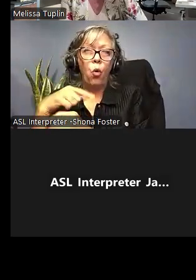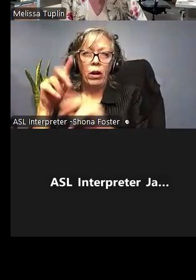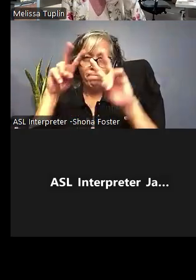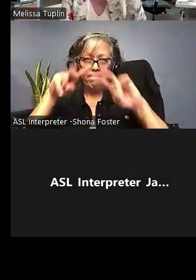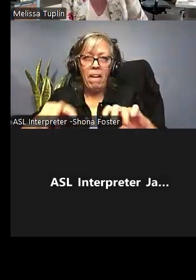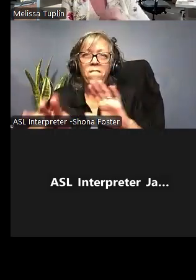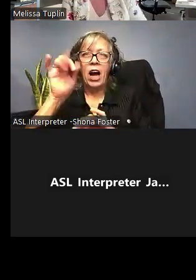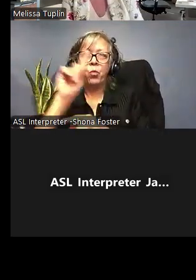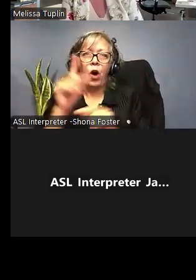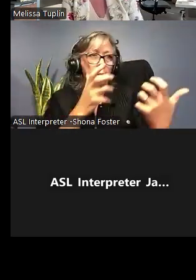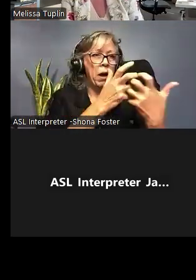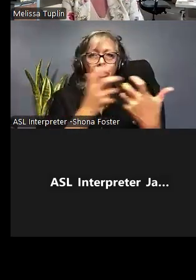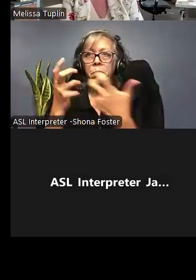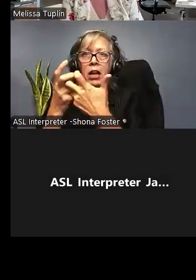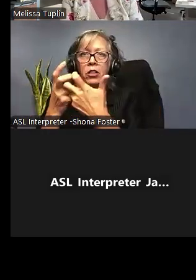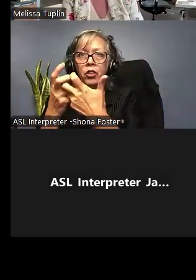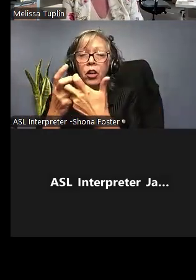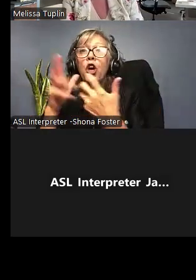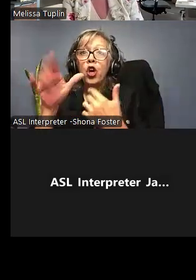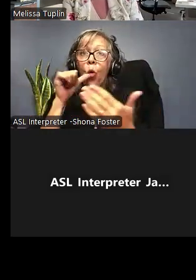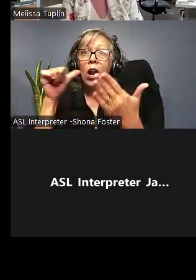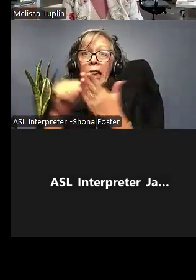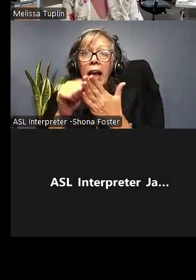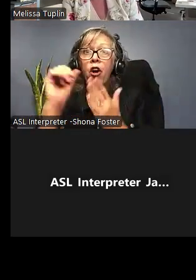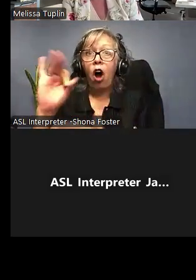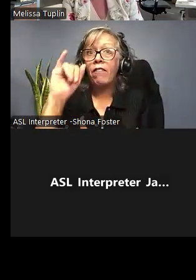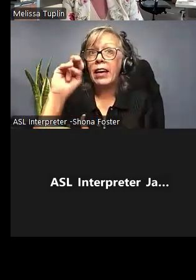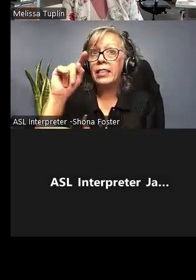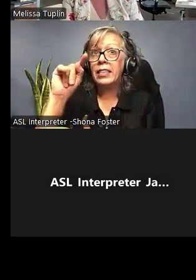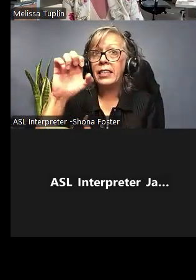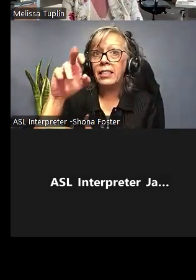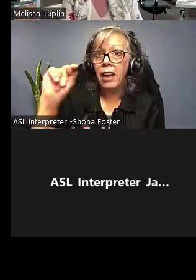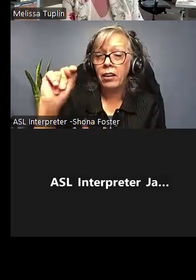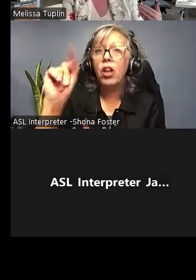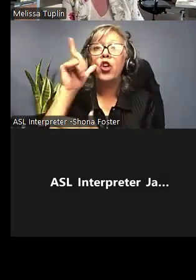Letter of Intent, the sooner you'll receive access to the application form, as we are